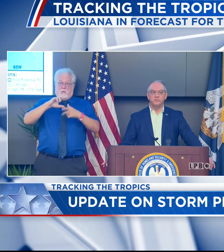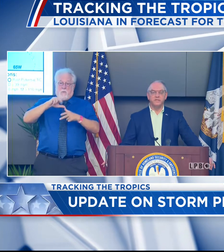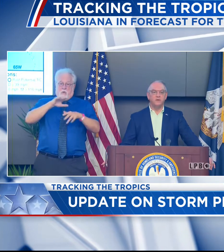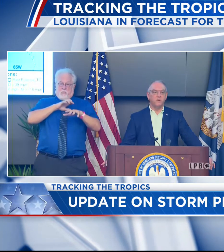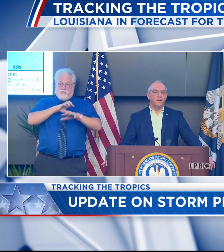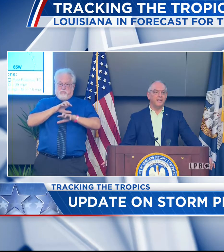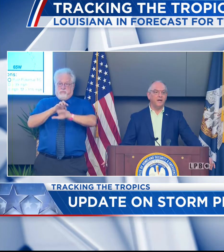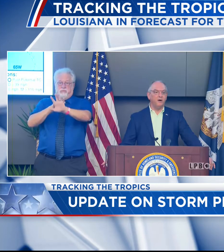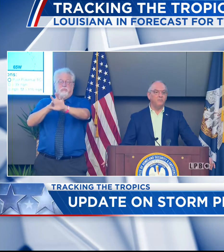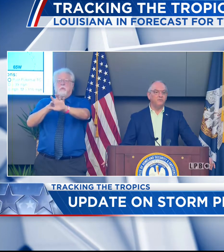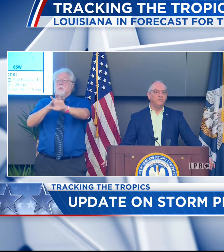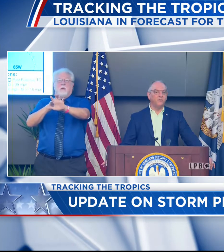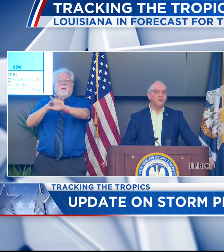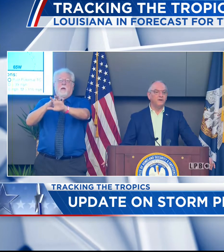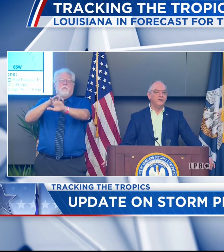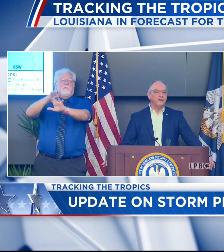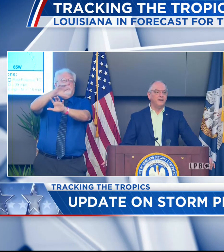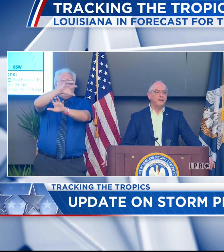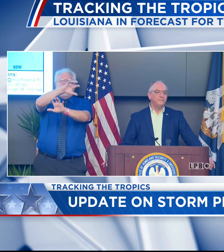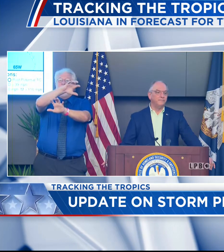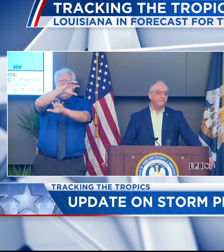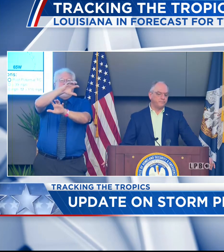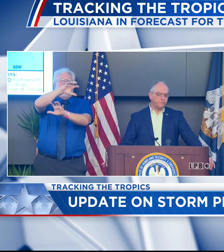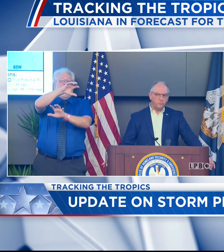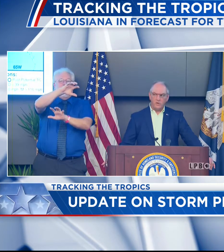BUT WHAT WE KNOW IS, THERE'S GOING TO BE STORM SURGE FROM MARCO.